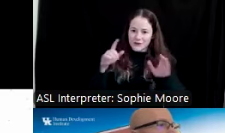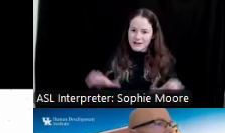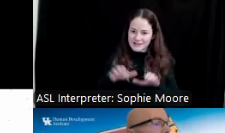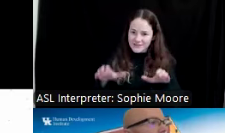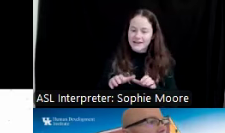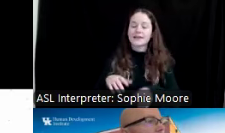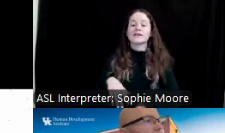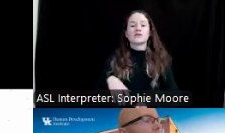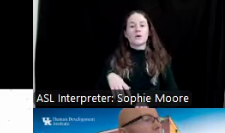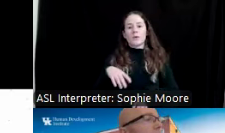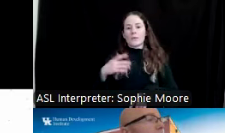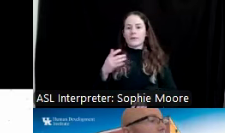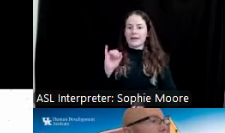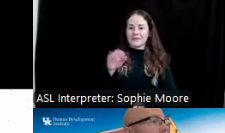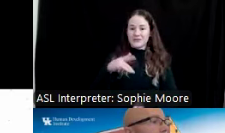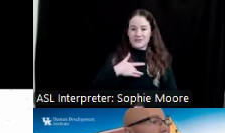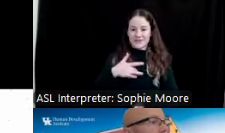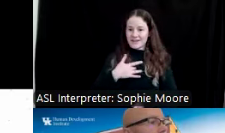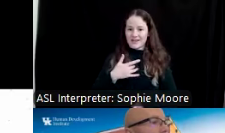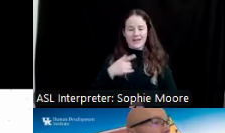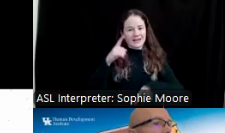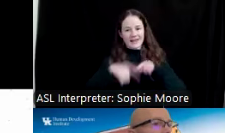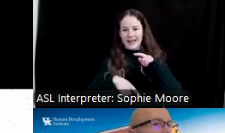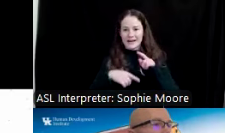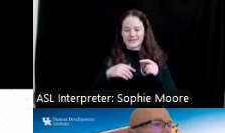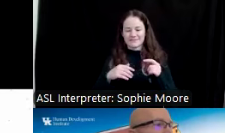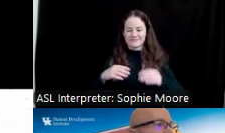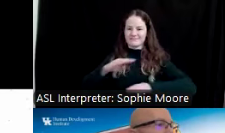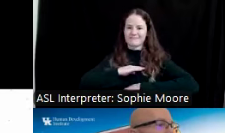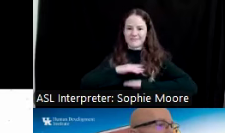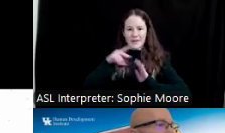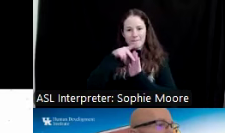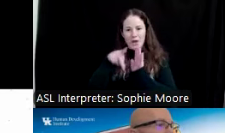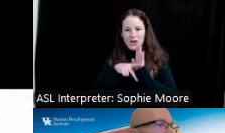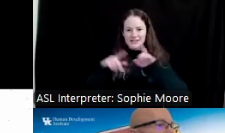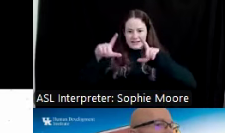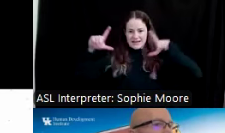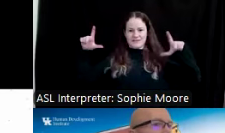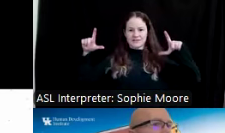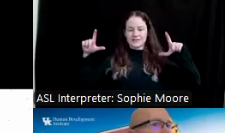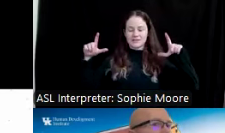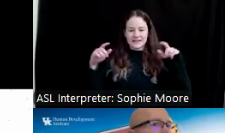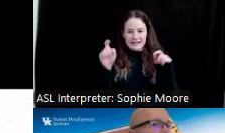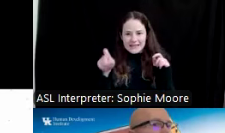position to meet those policy level needs, that's okay. what are the things um that the person around you enjoys